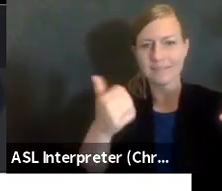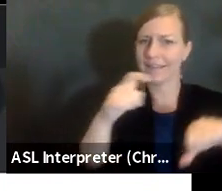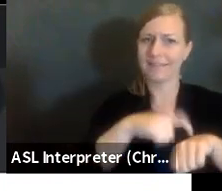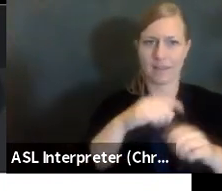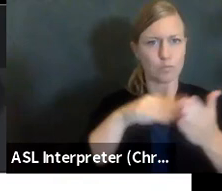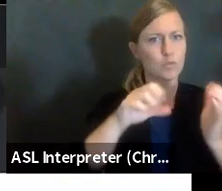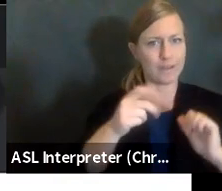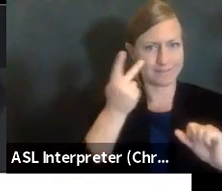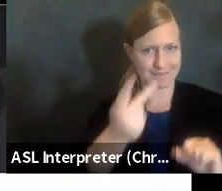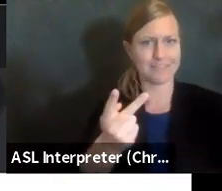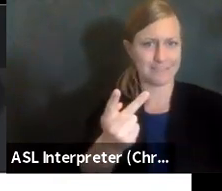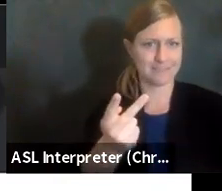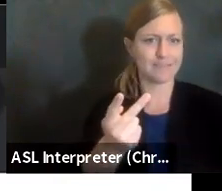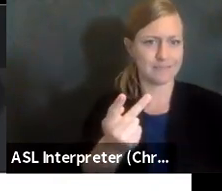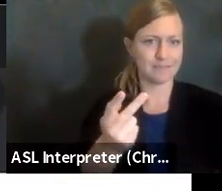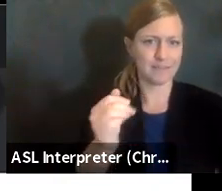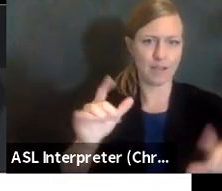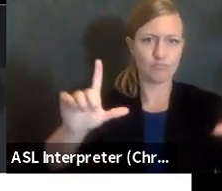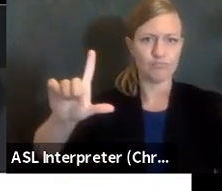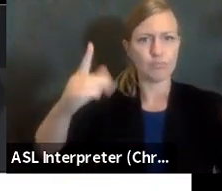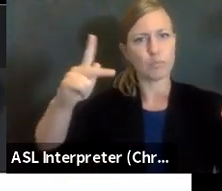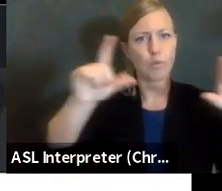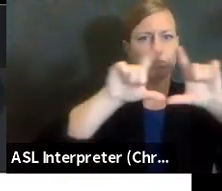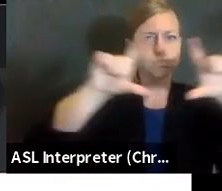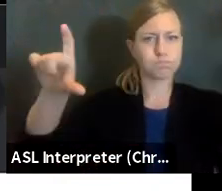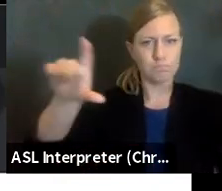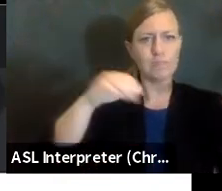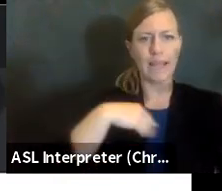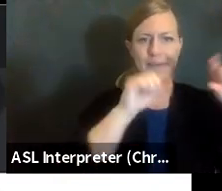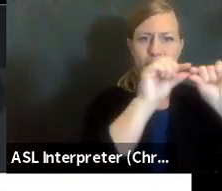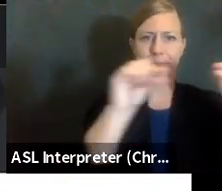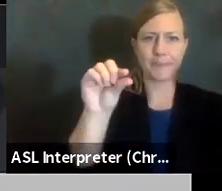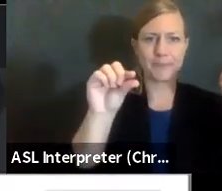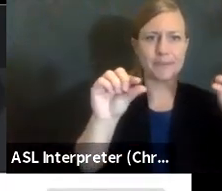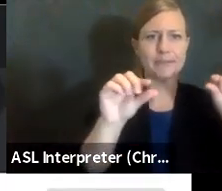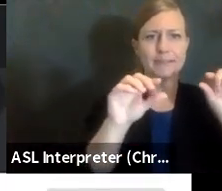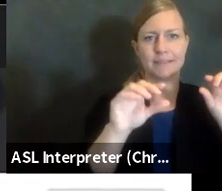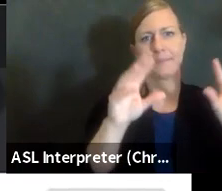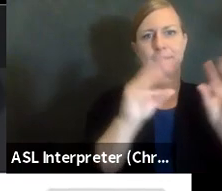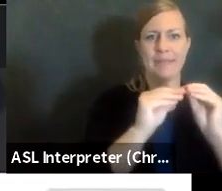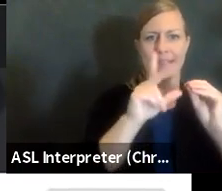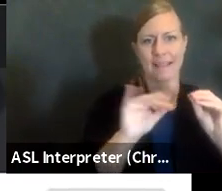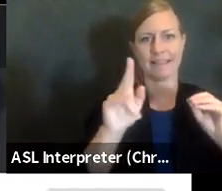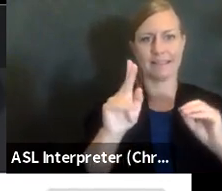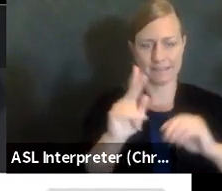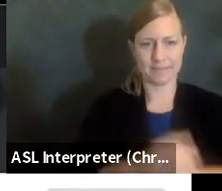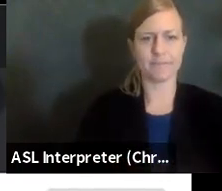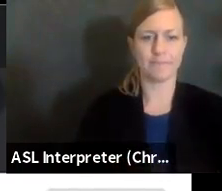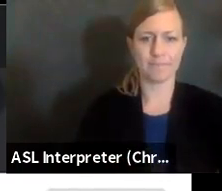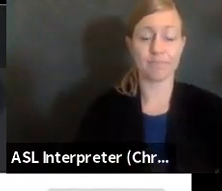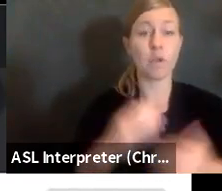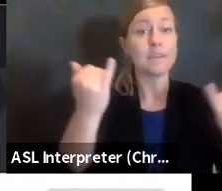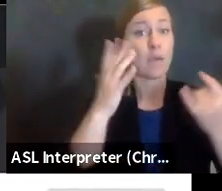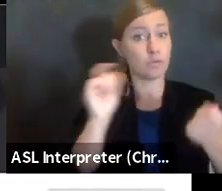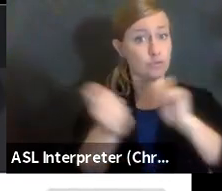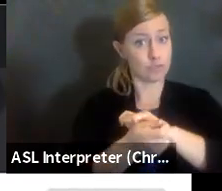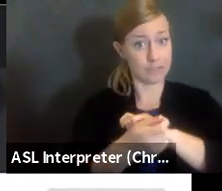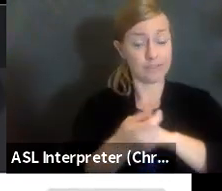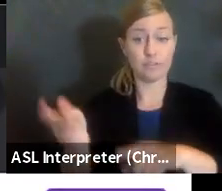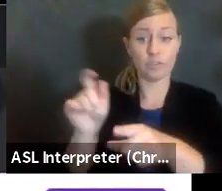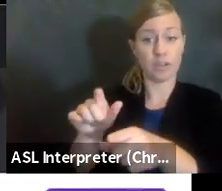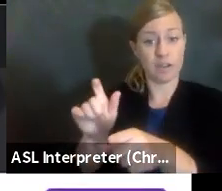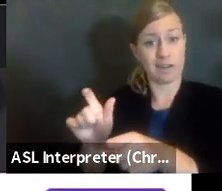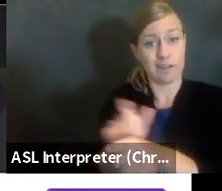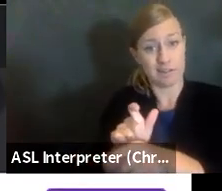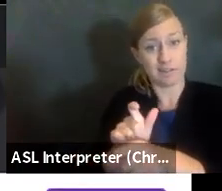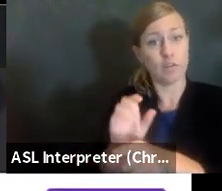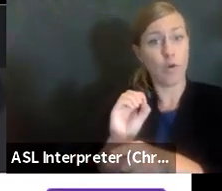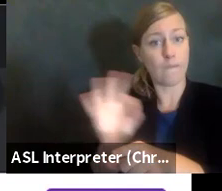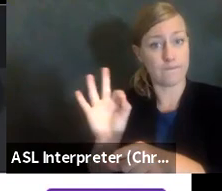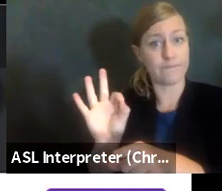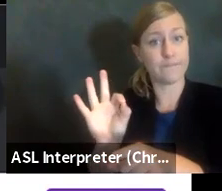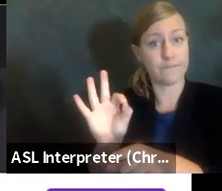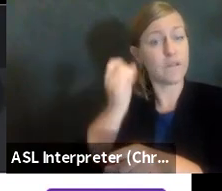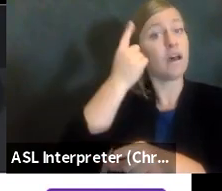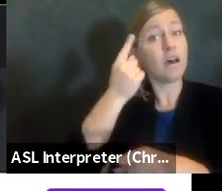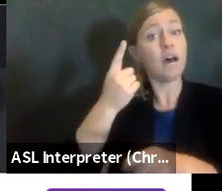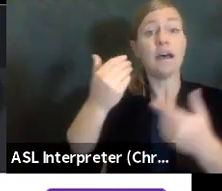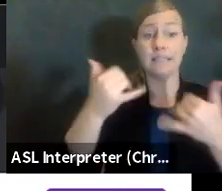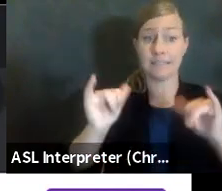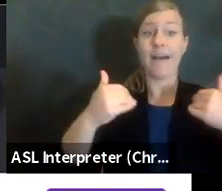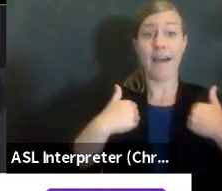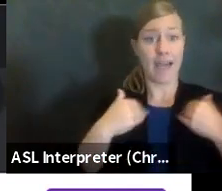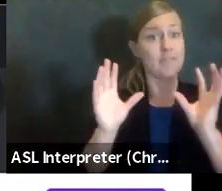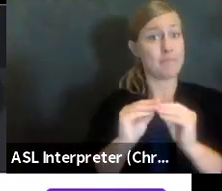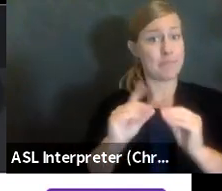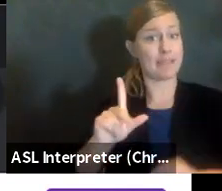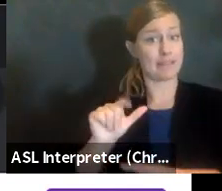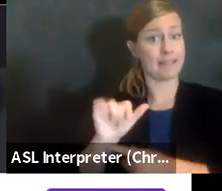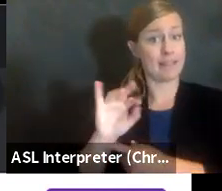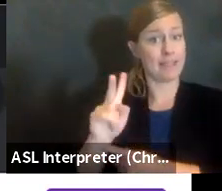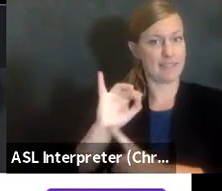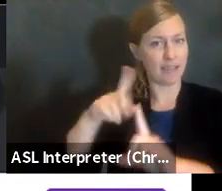ESD 112 - Katherine Livick: profile picture of my class. So going back in to those settings. I can also turn it off. I still have a Meet link that is for my classroom so that starts up a meeting.